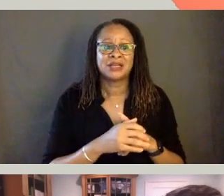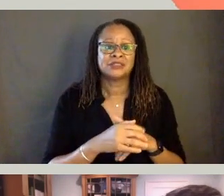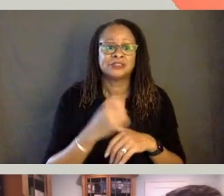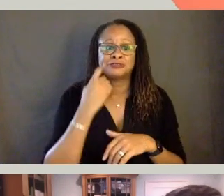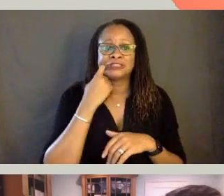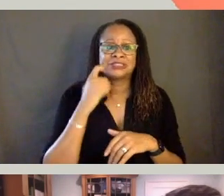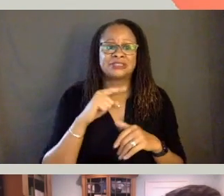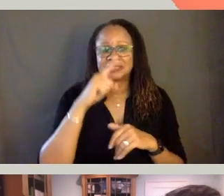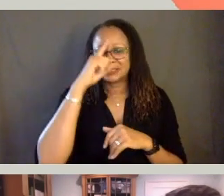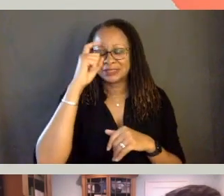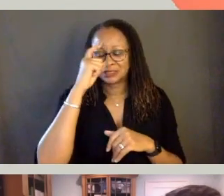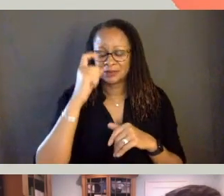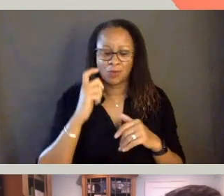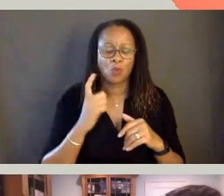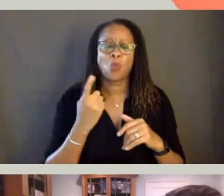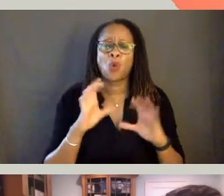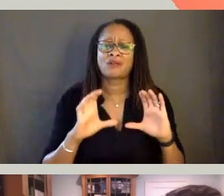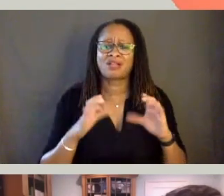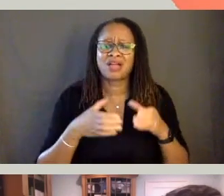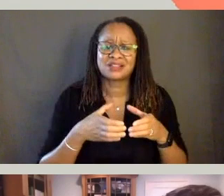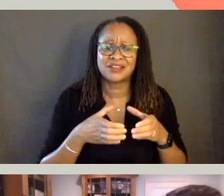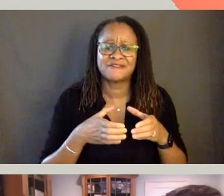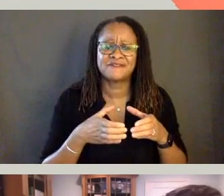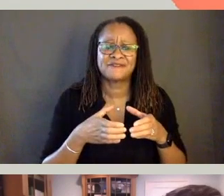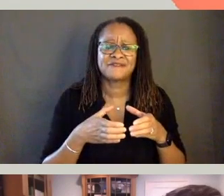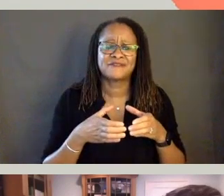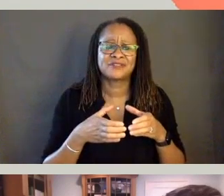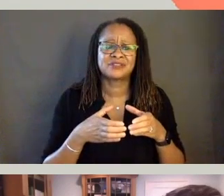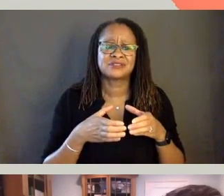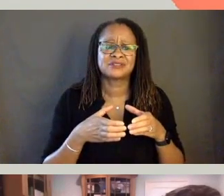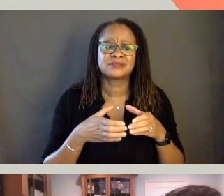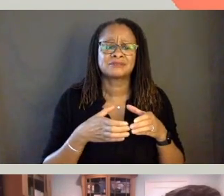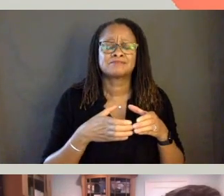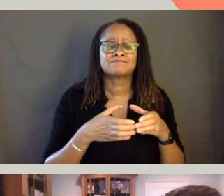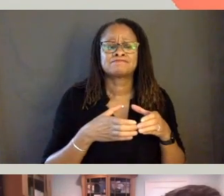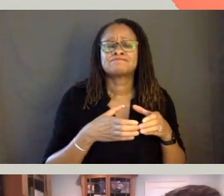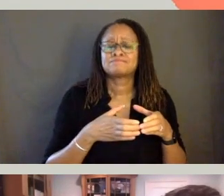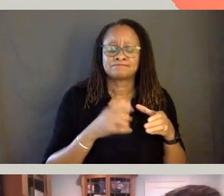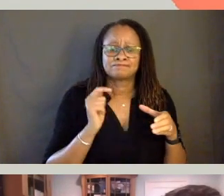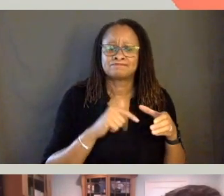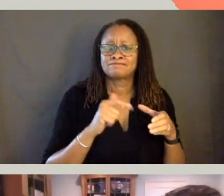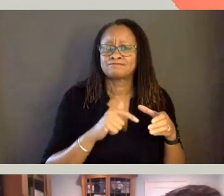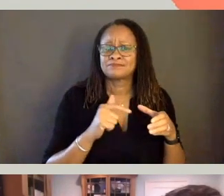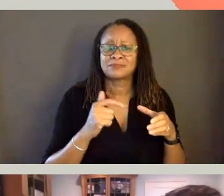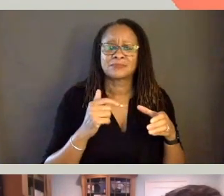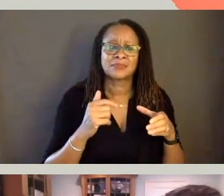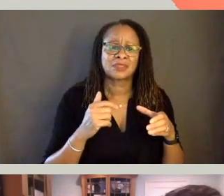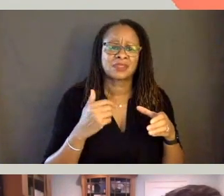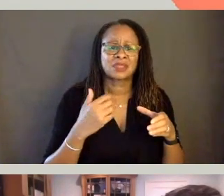Like even this summer, a collective name led a speed collective that kind of had this occupancy